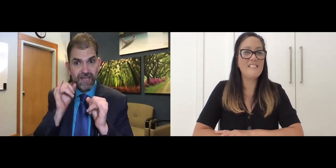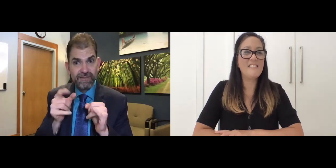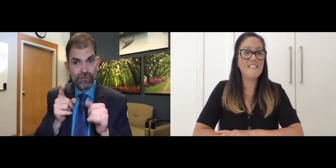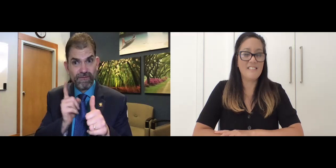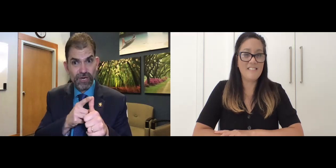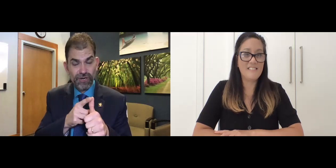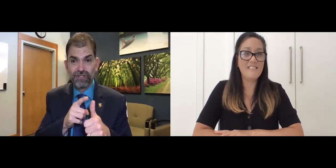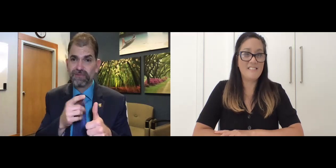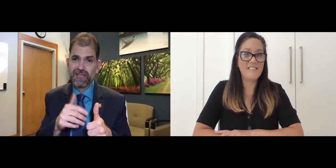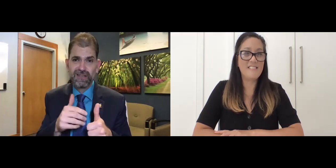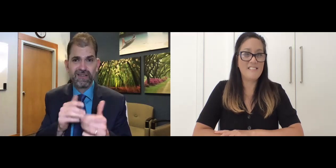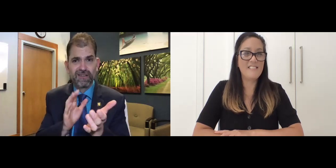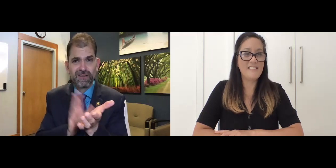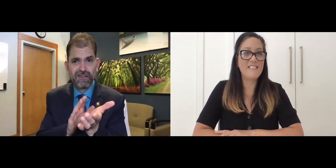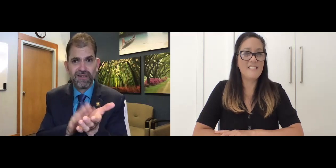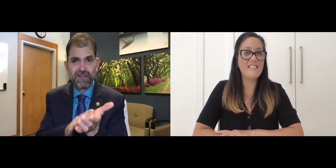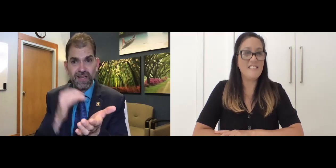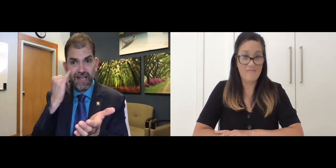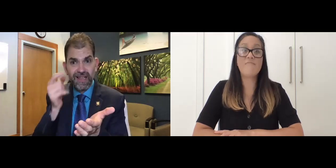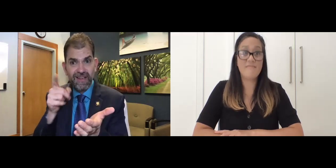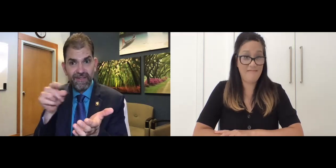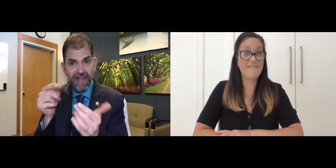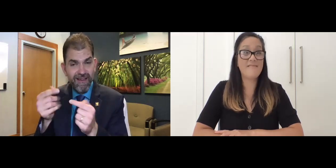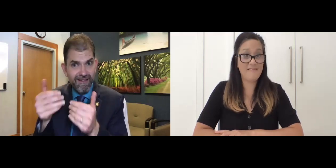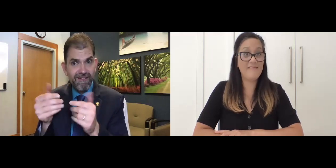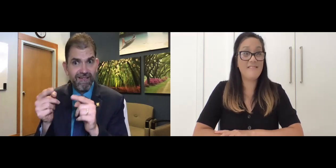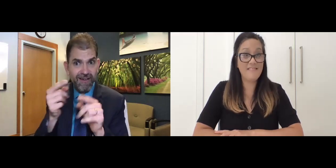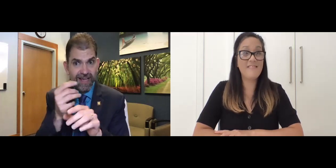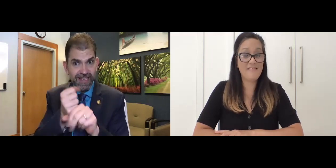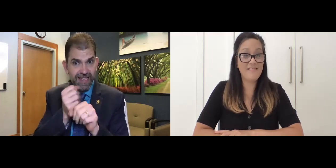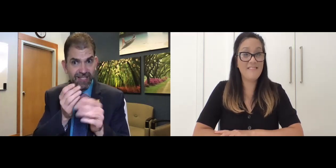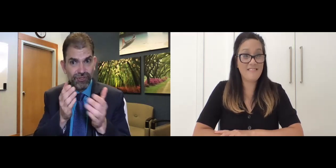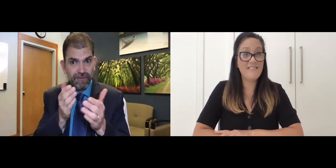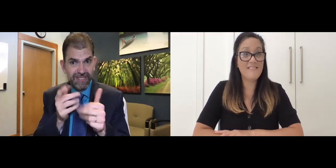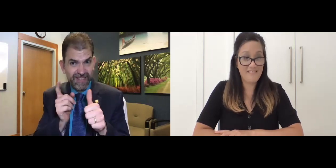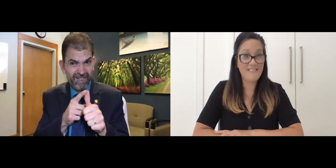So we meet with the individual. We commend them on seeking services in the